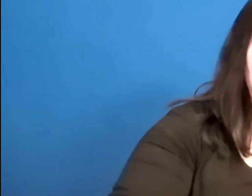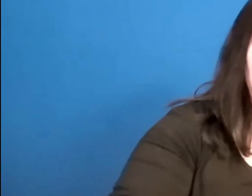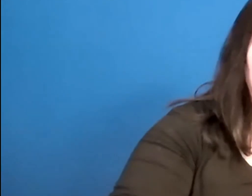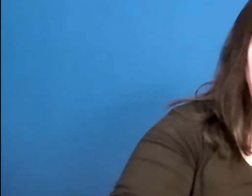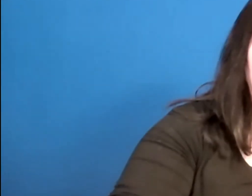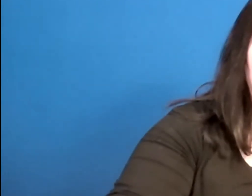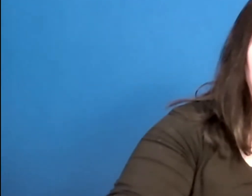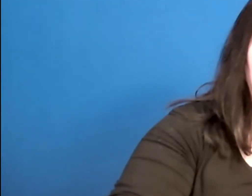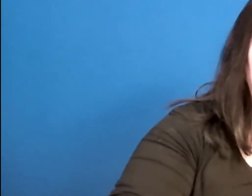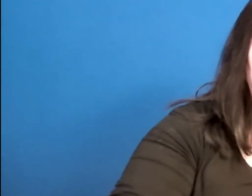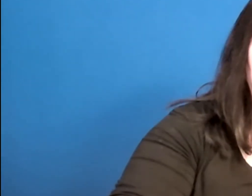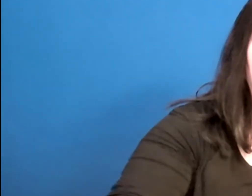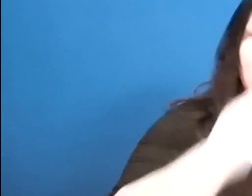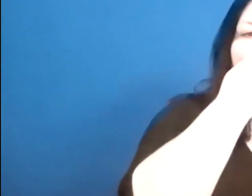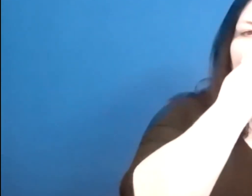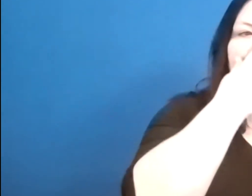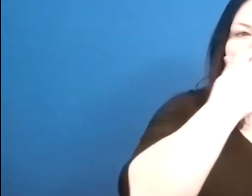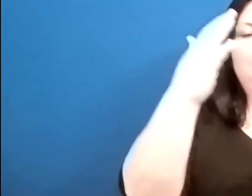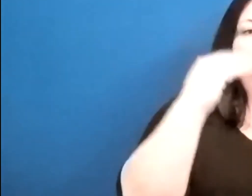our next poet is, uh, Cobris.